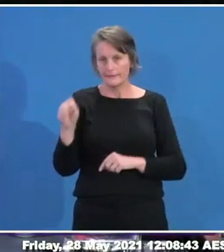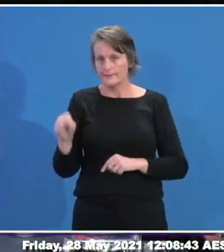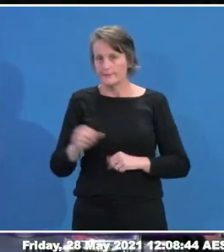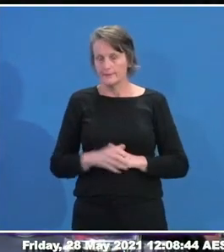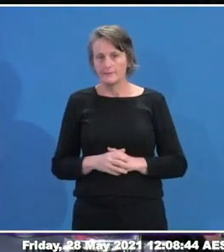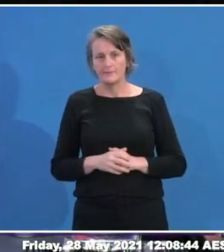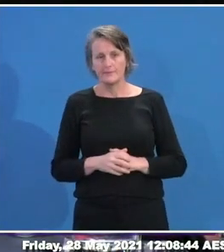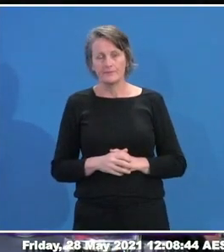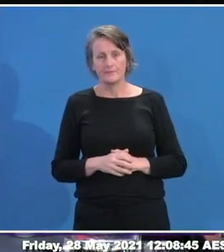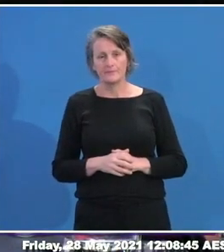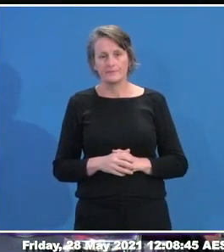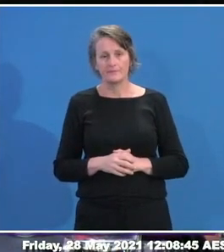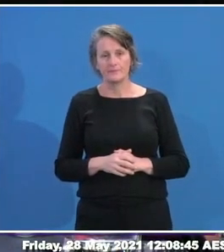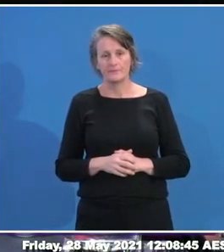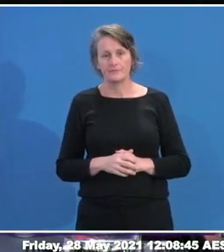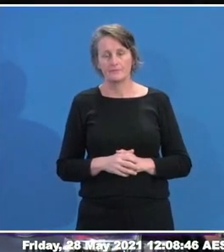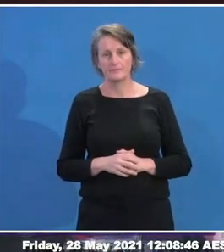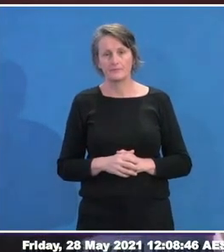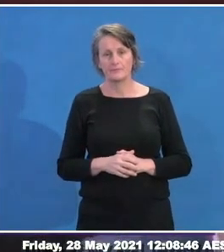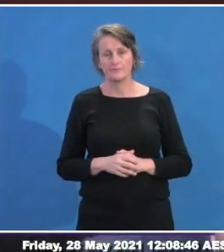And there were various thoughts and learnings that are